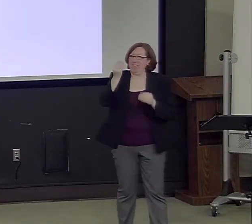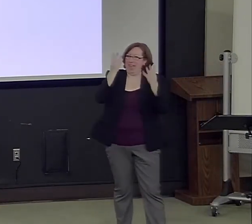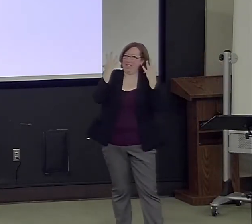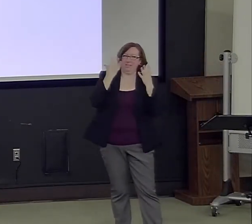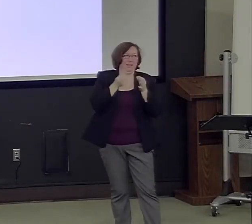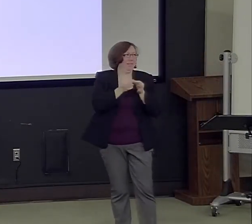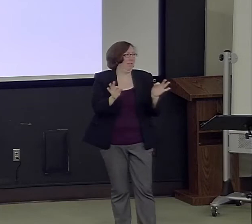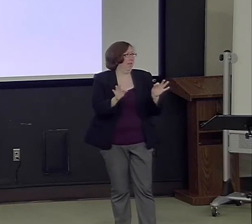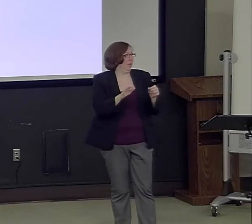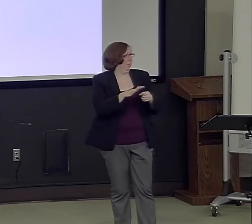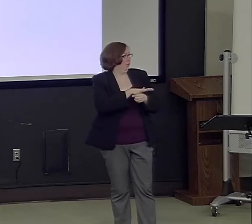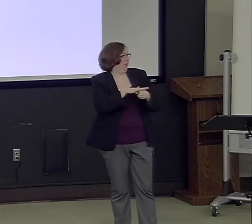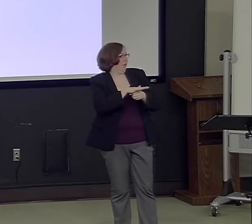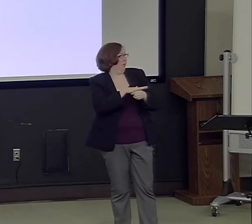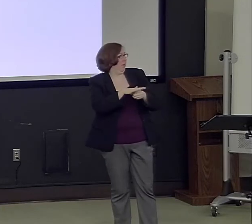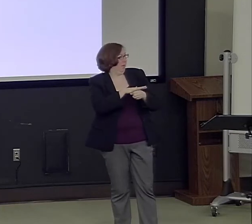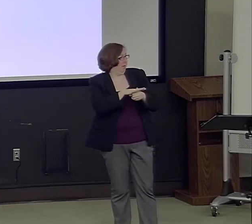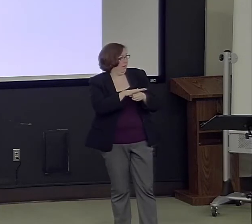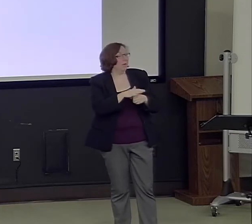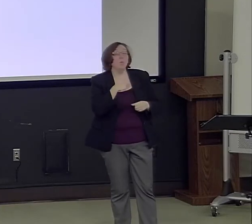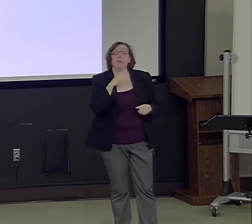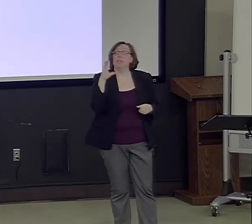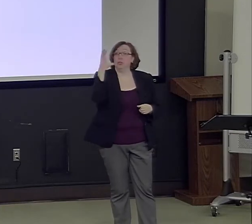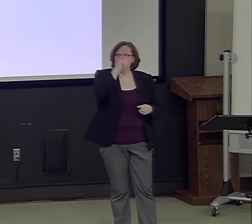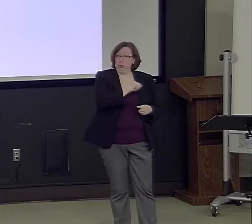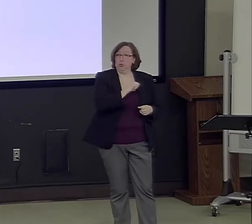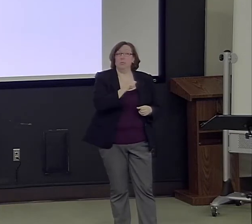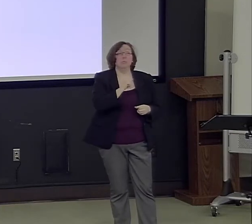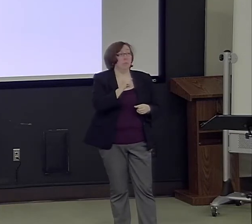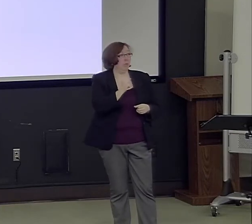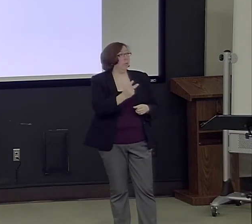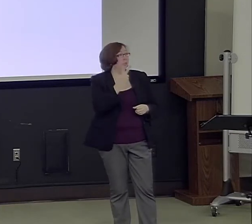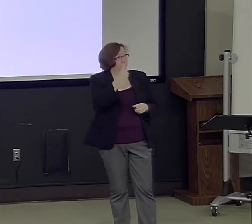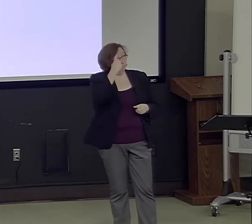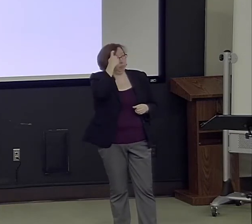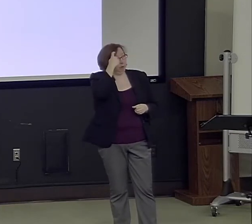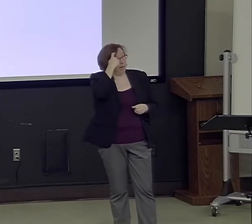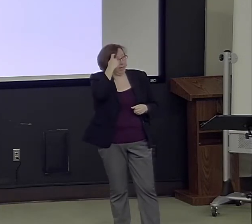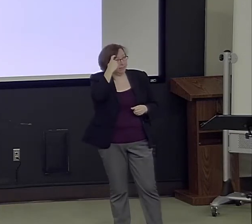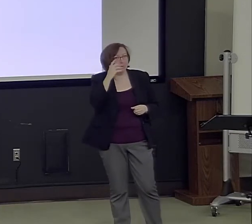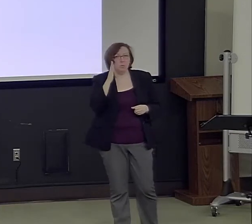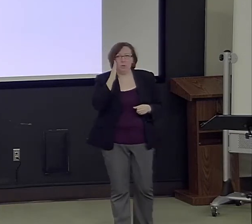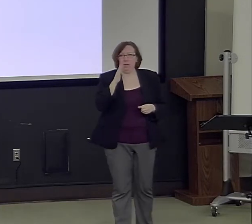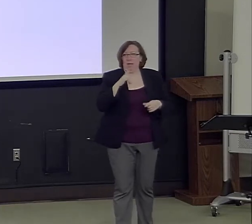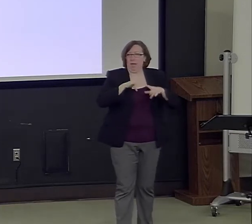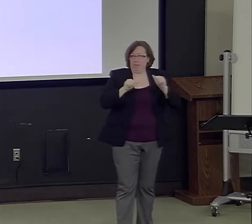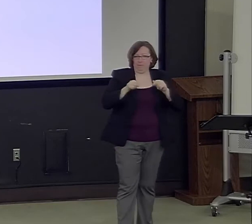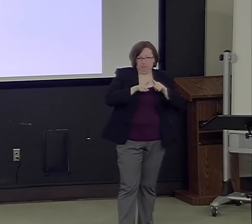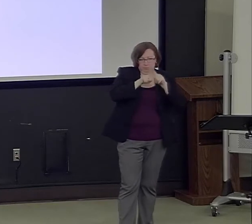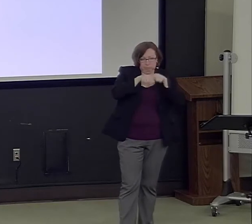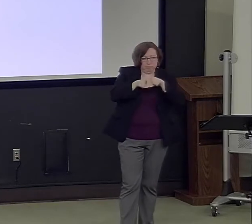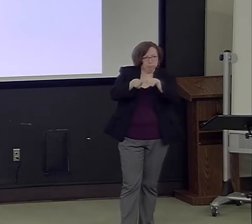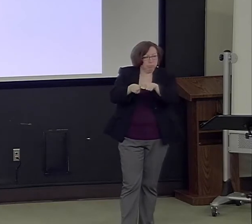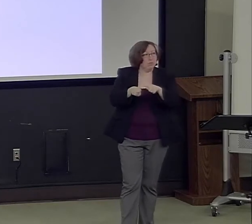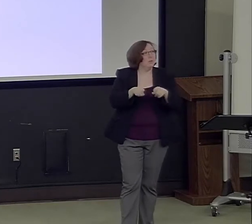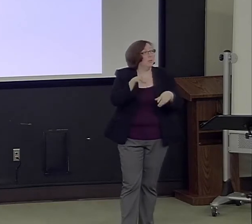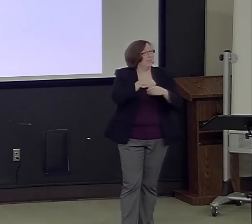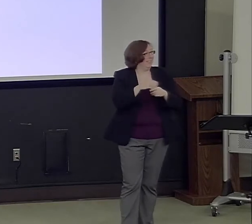that the cross-brain coherence is going to be observed again from the posterior or the receptive parts of the brain.